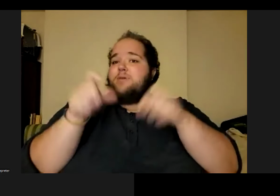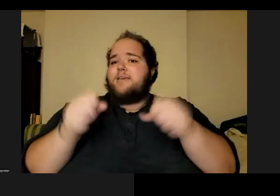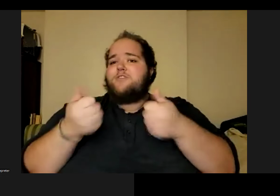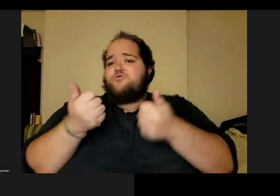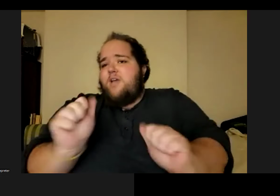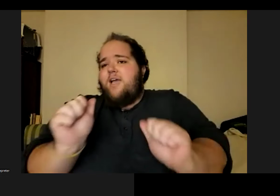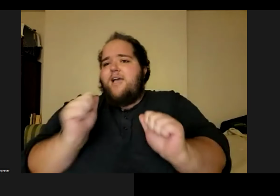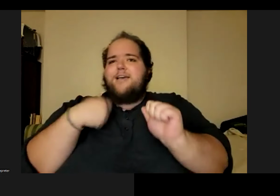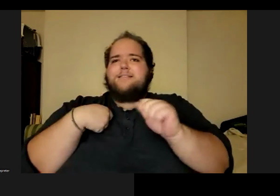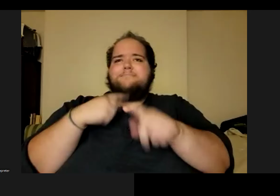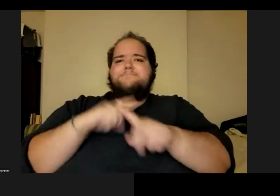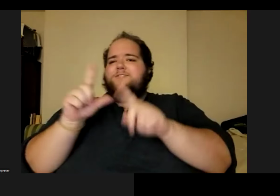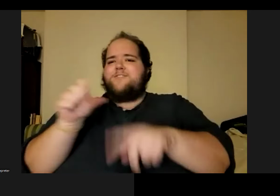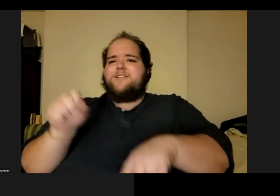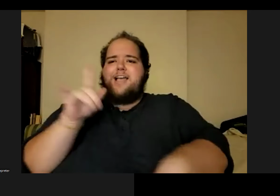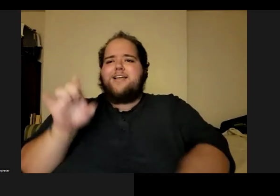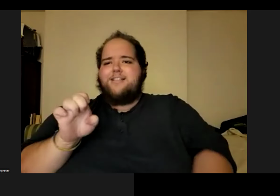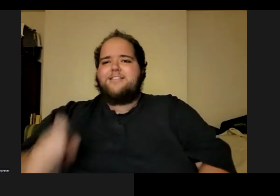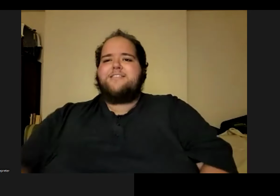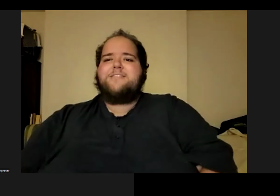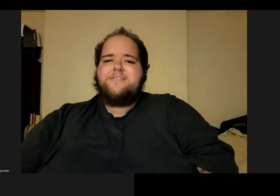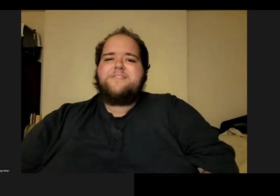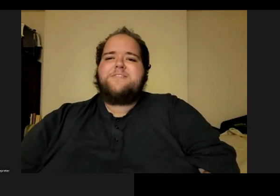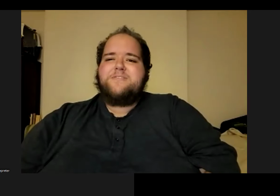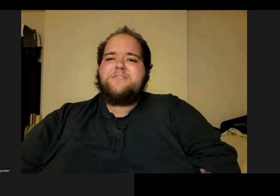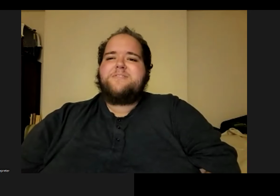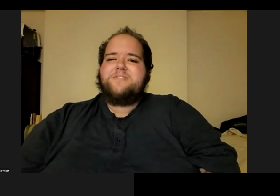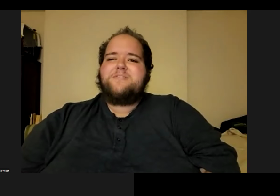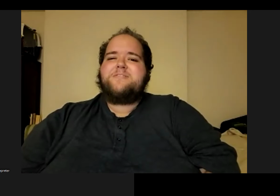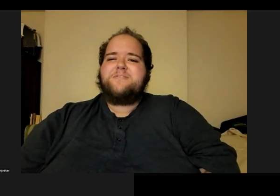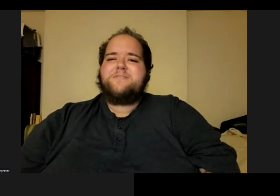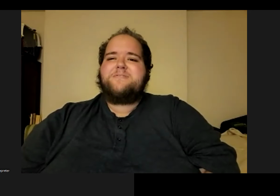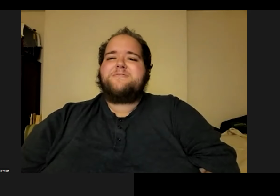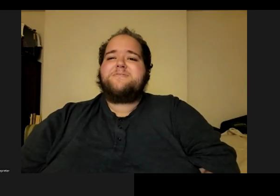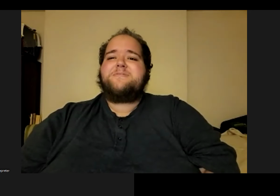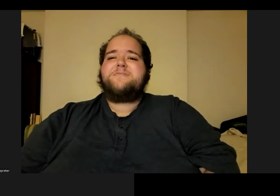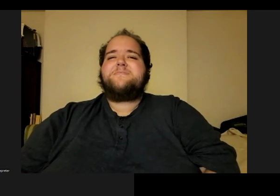style. If you get stuck.